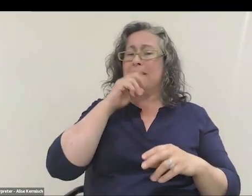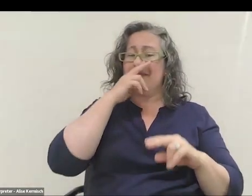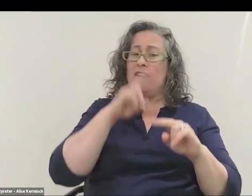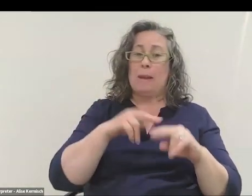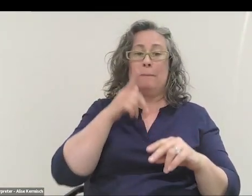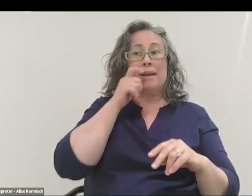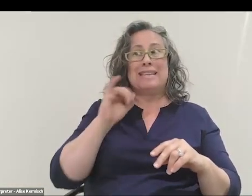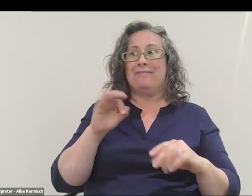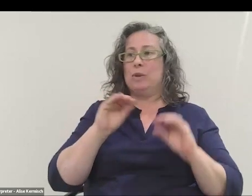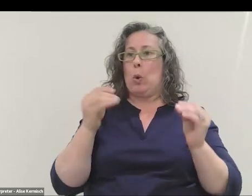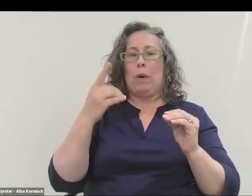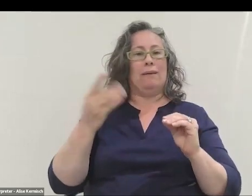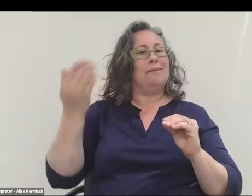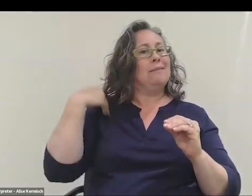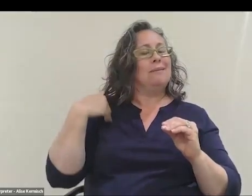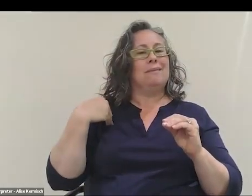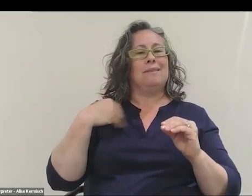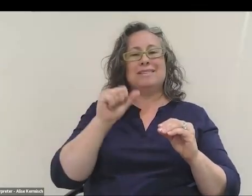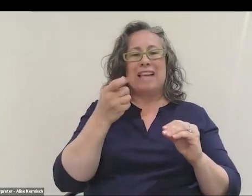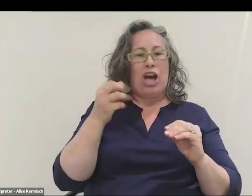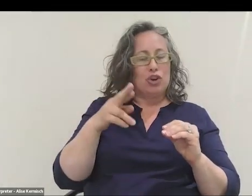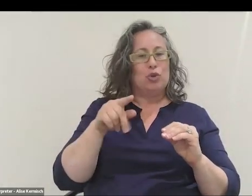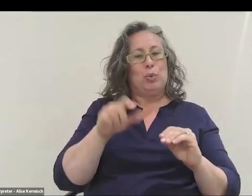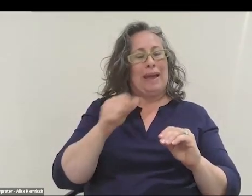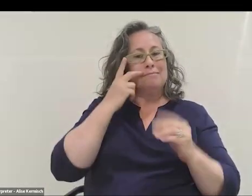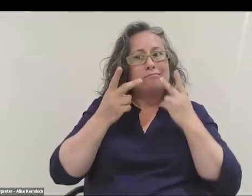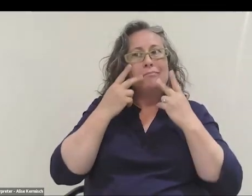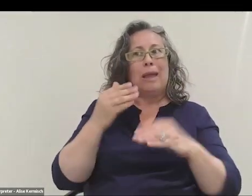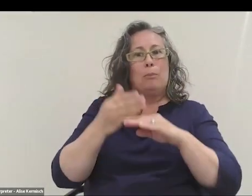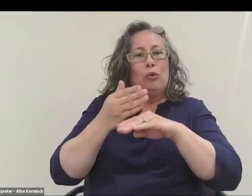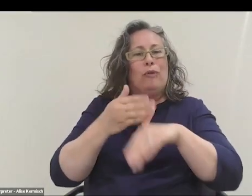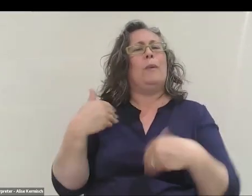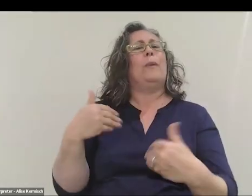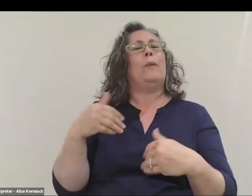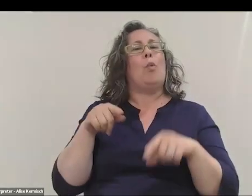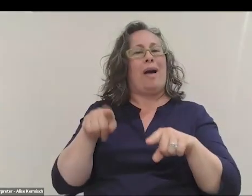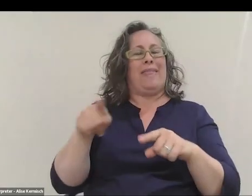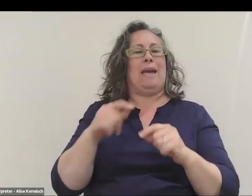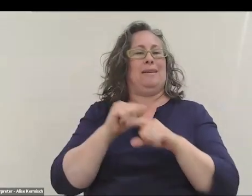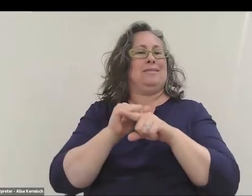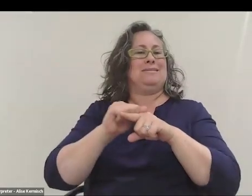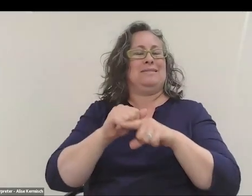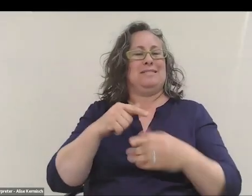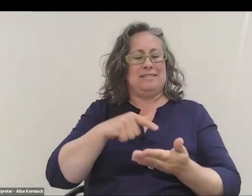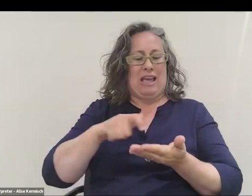never soldered before, you can actually see them improve as they solder along that header. There's really only three pieces to solder on